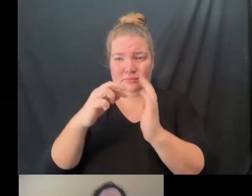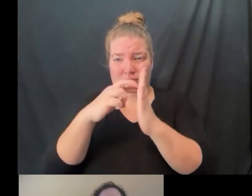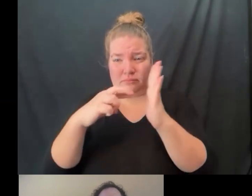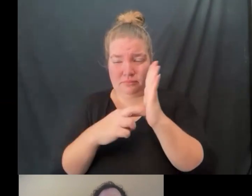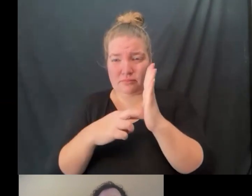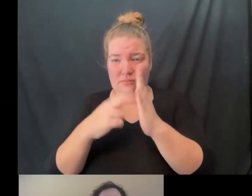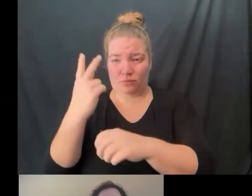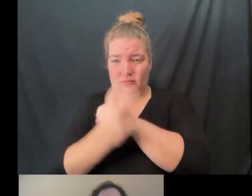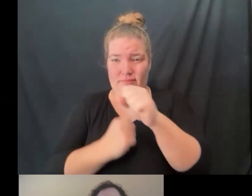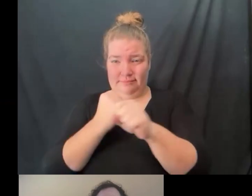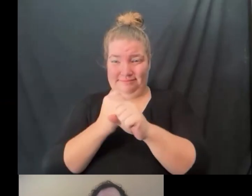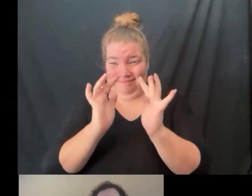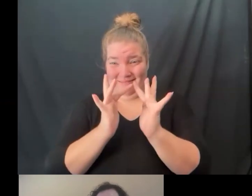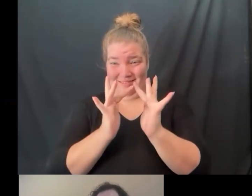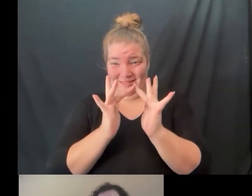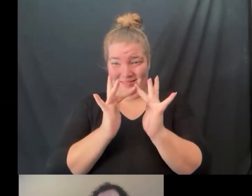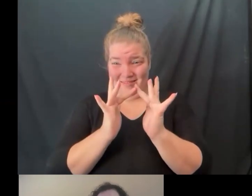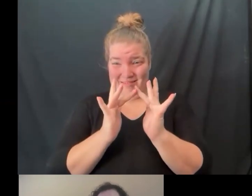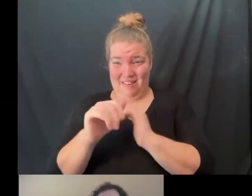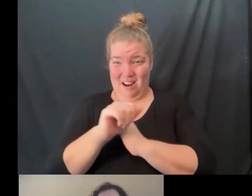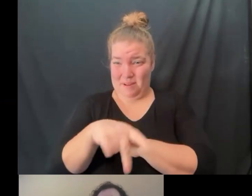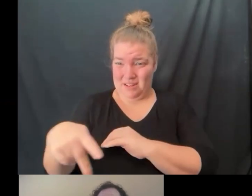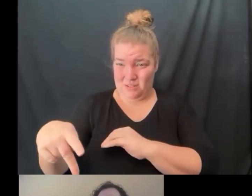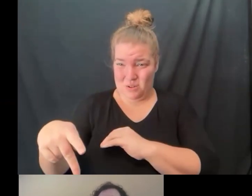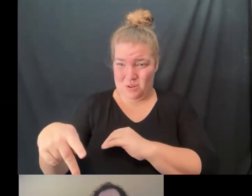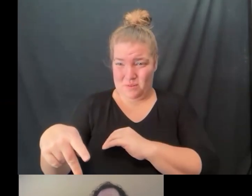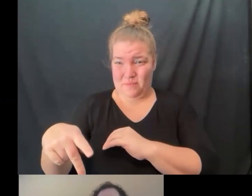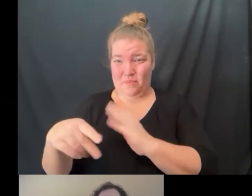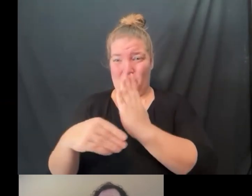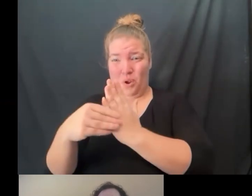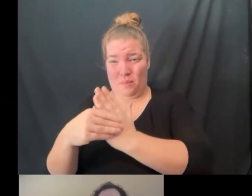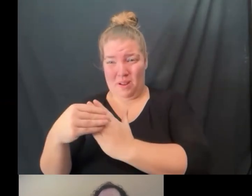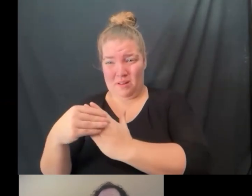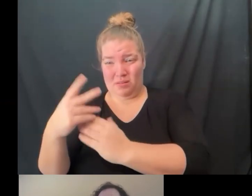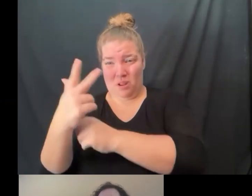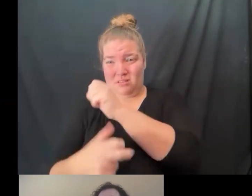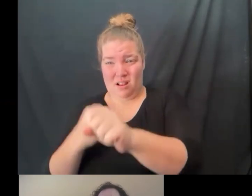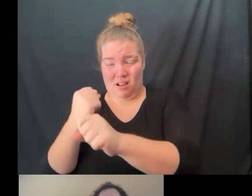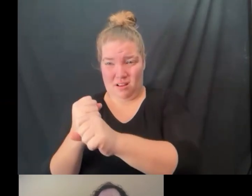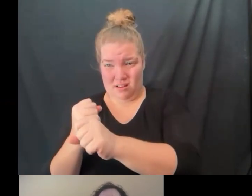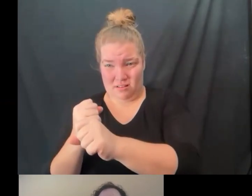that's only two years out, just for the websites. And then, for the mobile apps and the digital documents, they get three years.